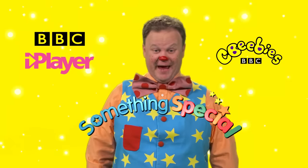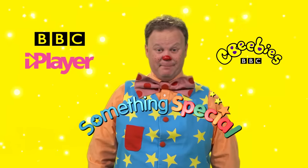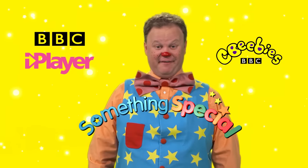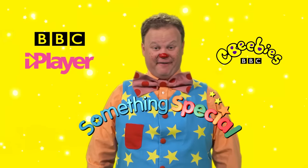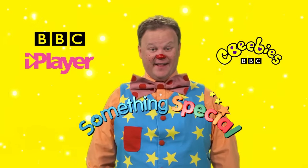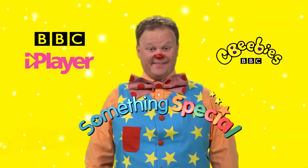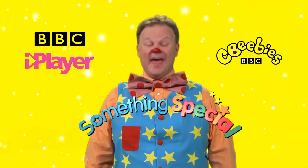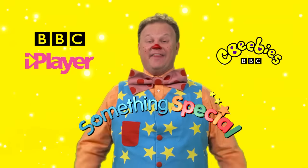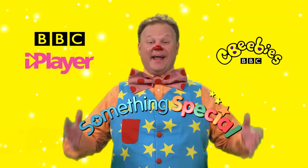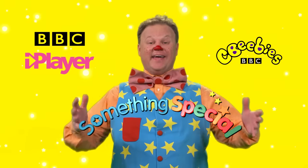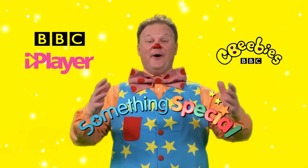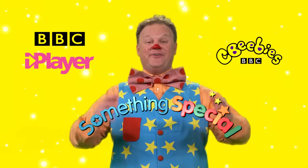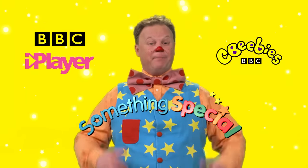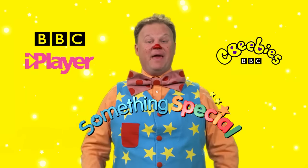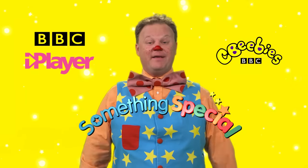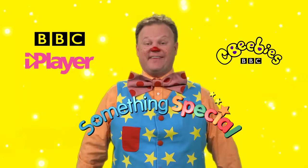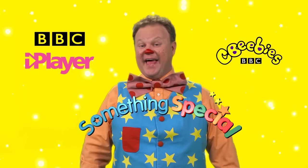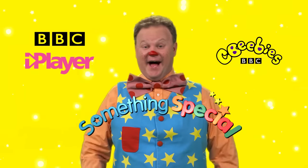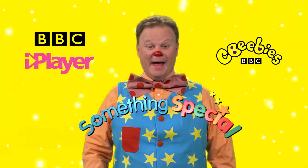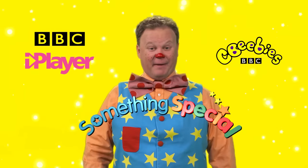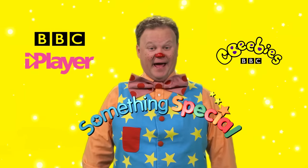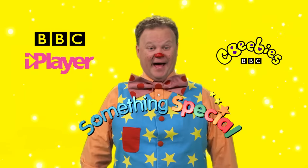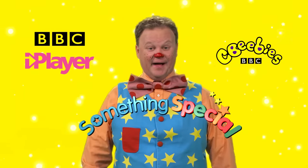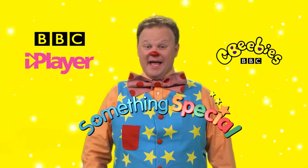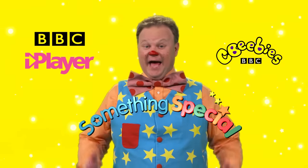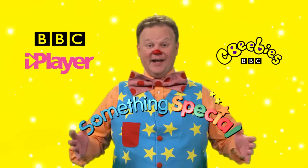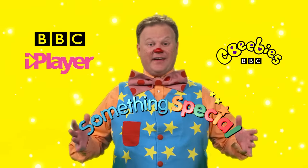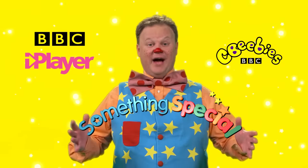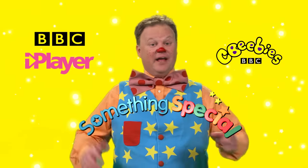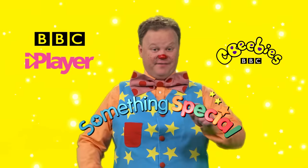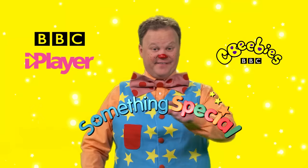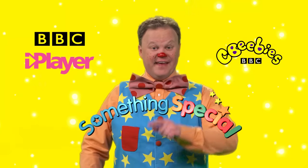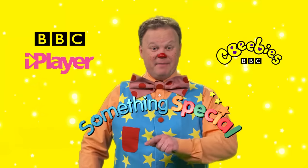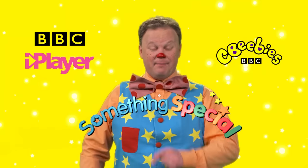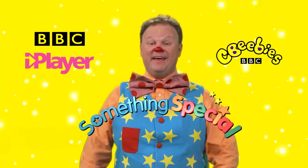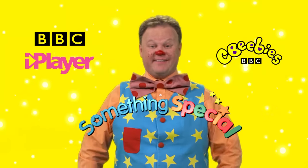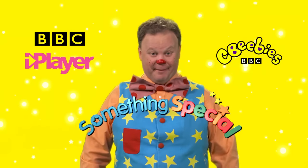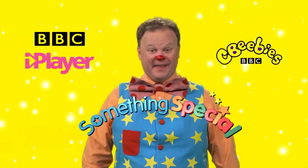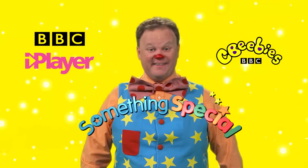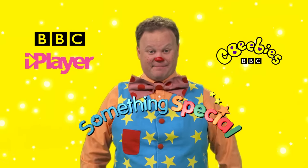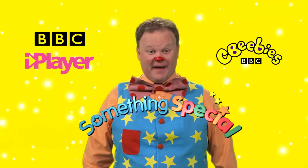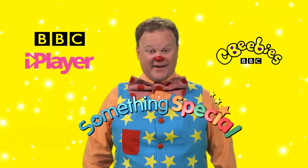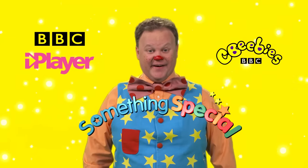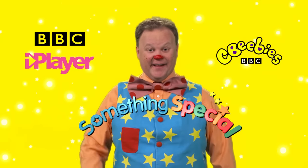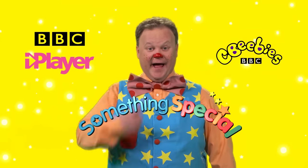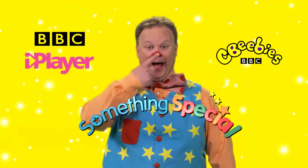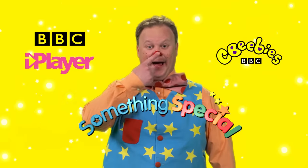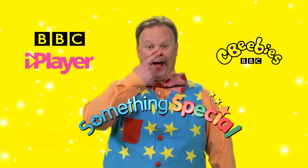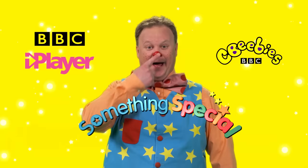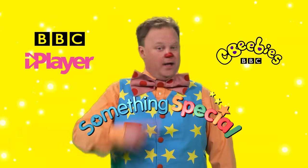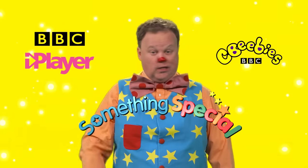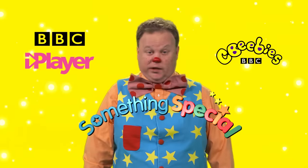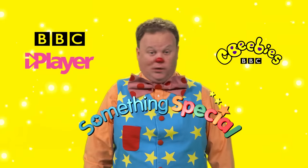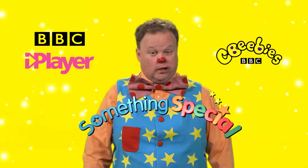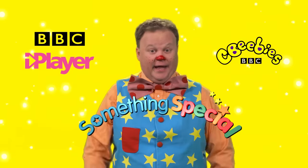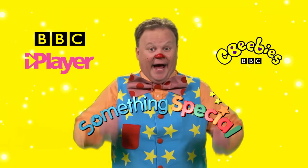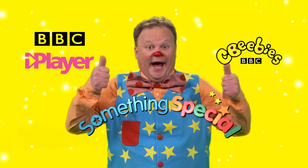and my friends then go to bbc iplayer and look out for cbb something special